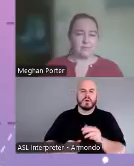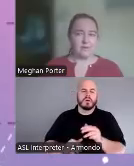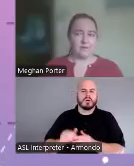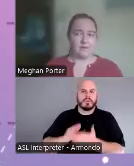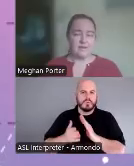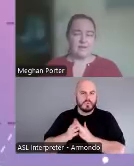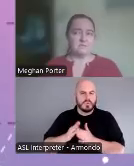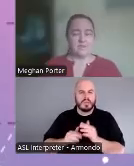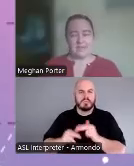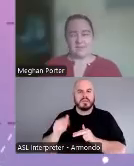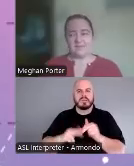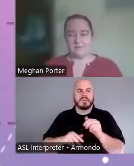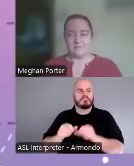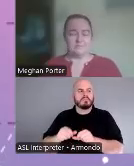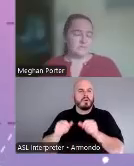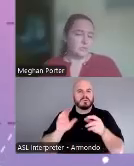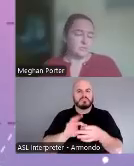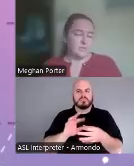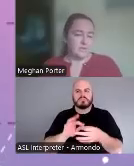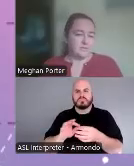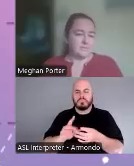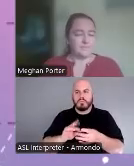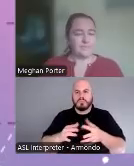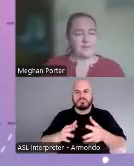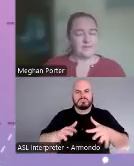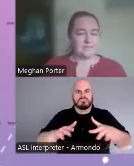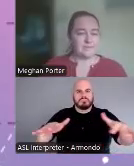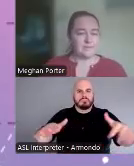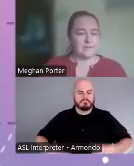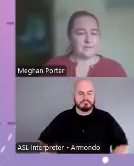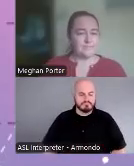were related to social media and accessibility.